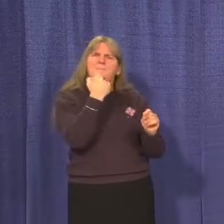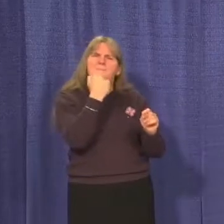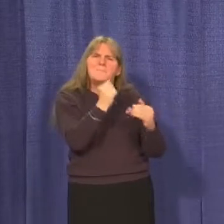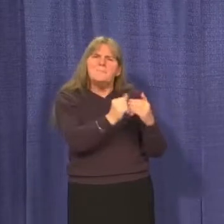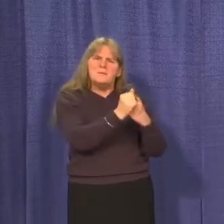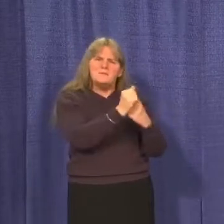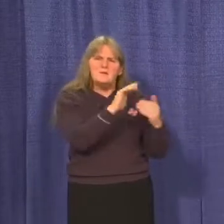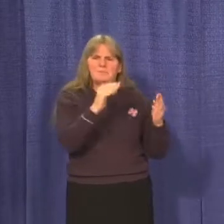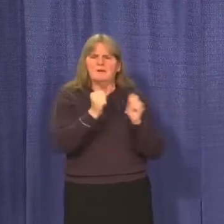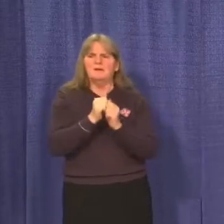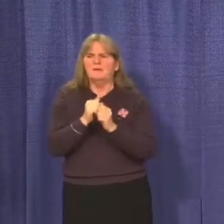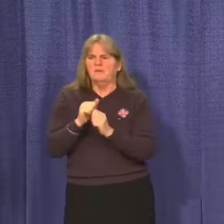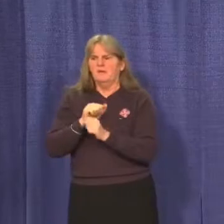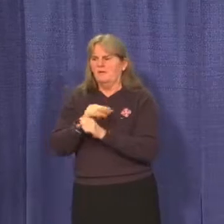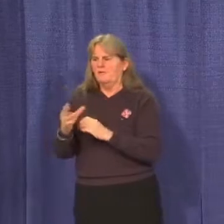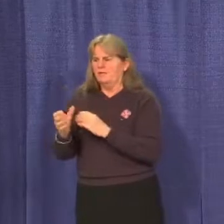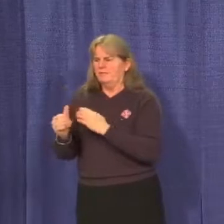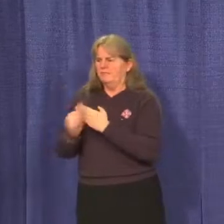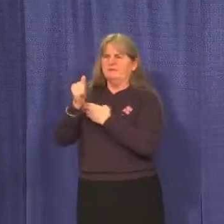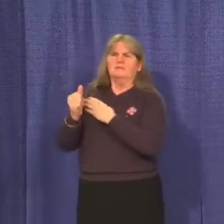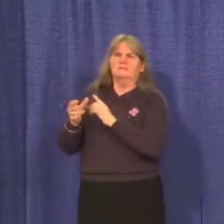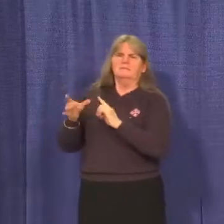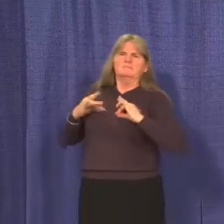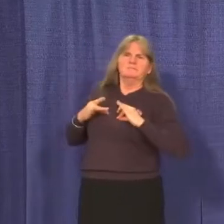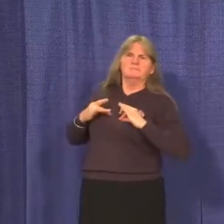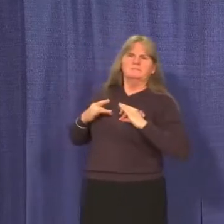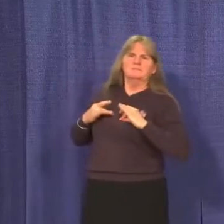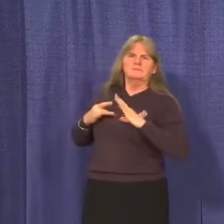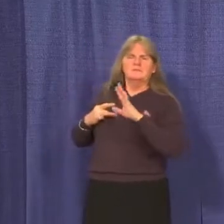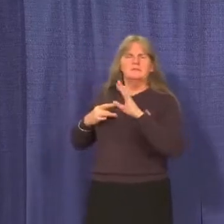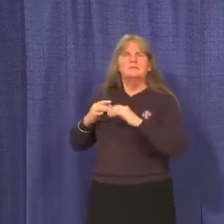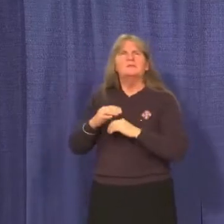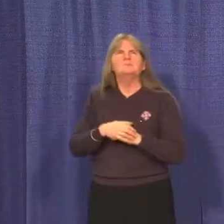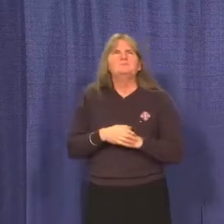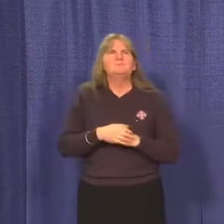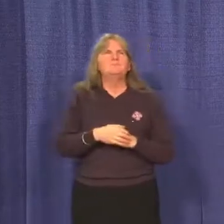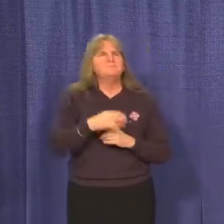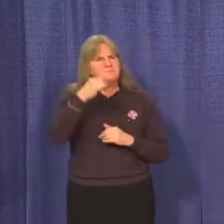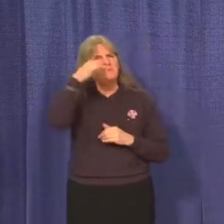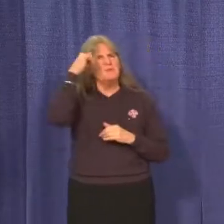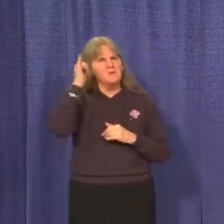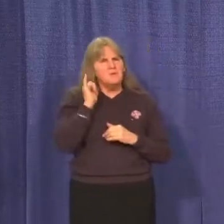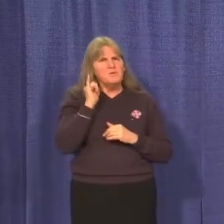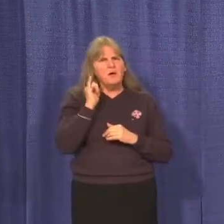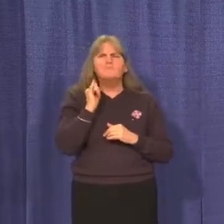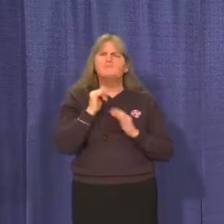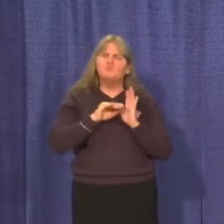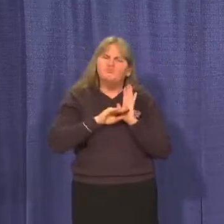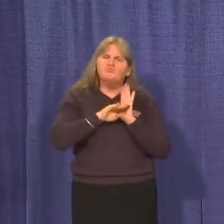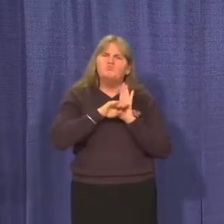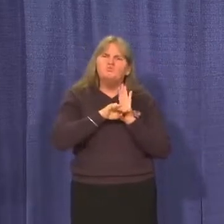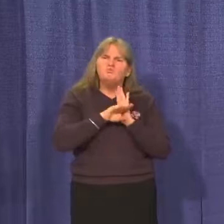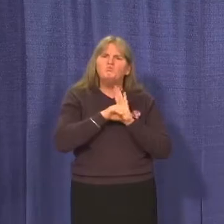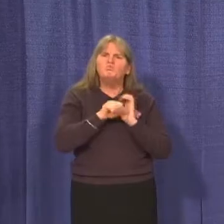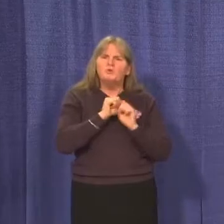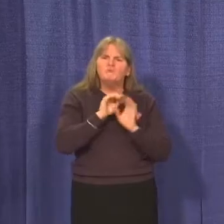immunization. We know that all go up -- although Yukon remains in a study place right now, this can